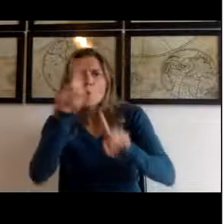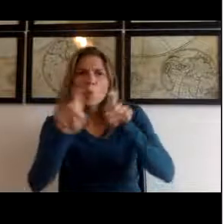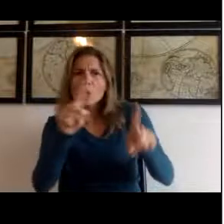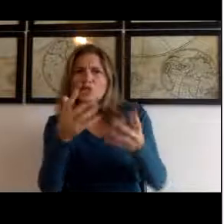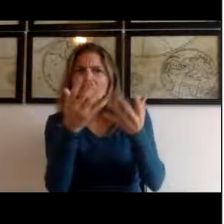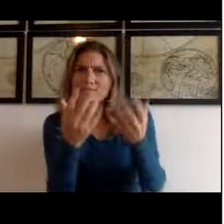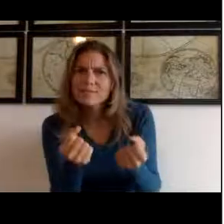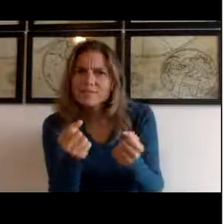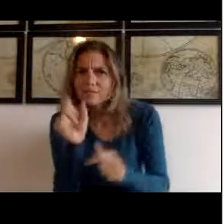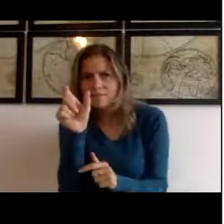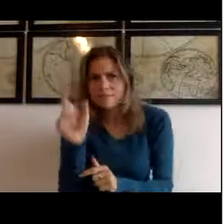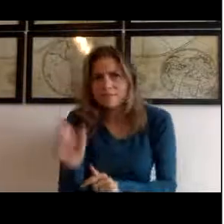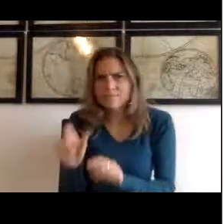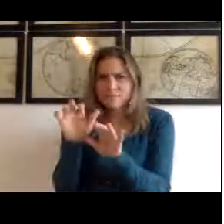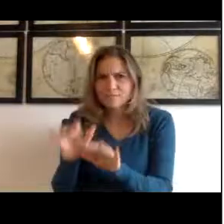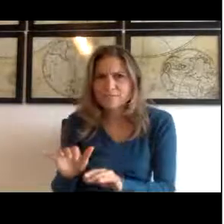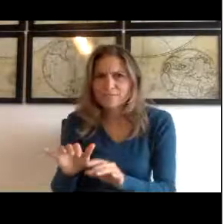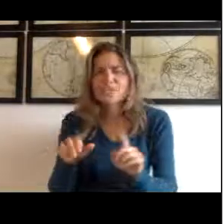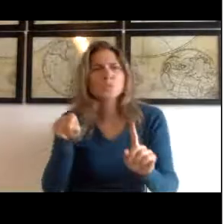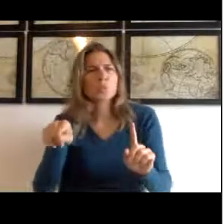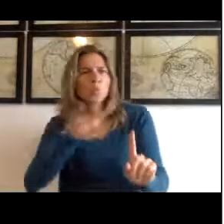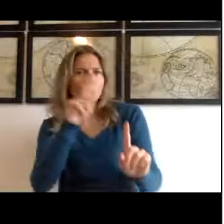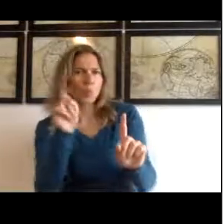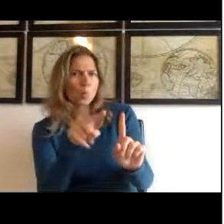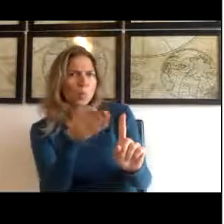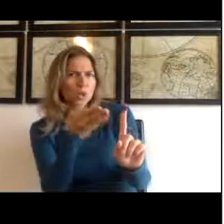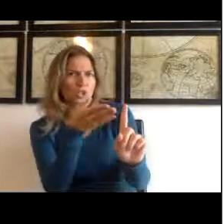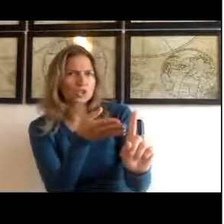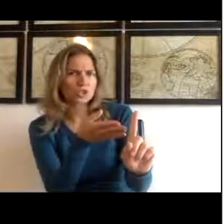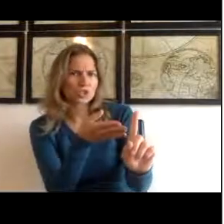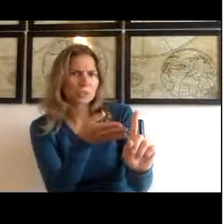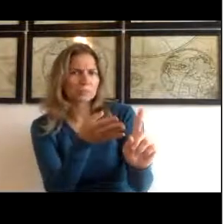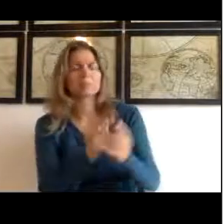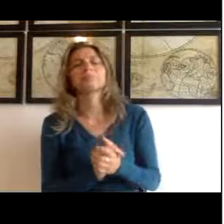The question that we have is: on how extra costs might be covered